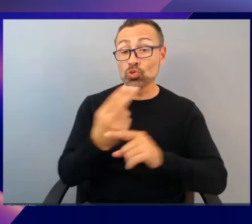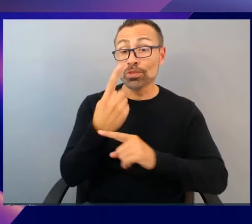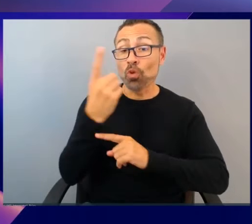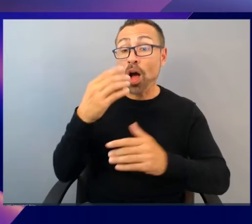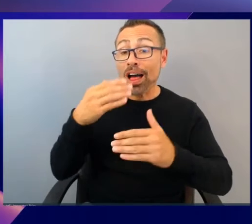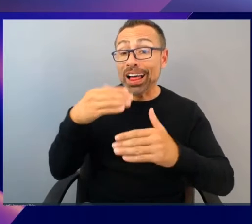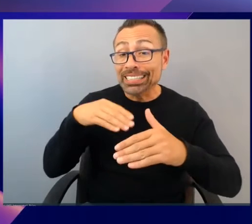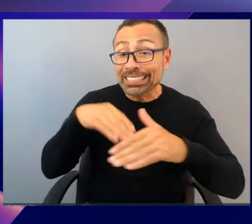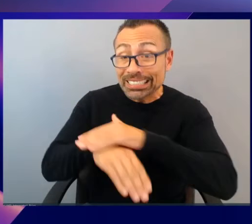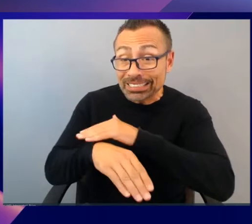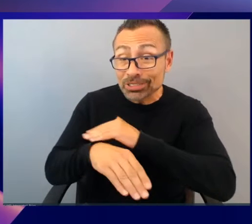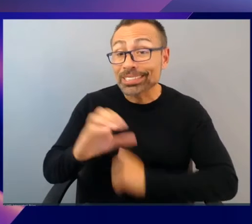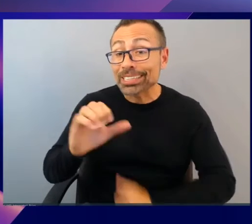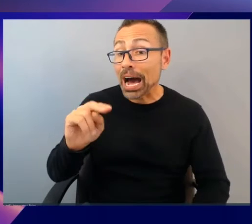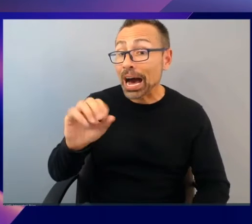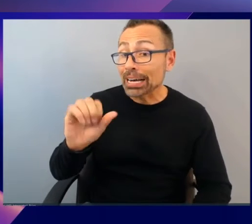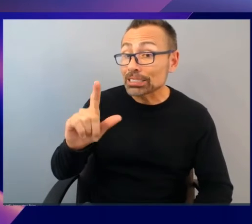So if I just do a quick search on that